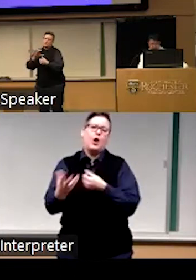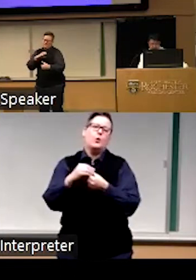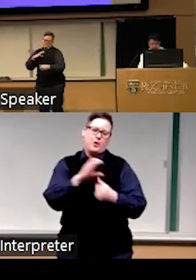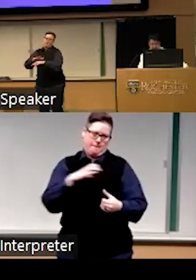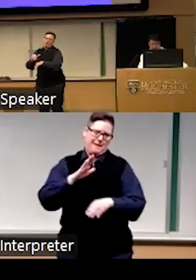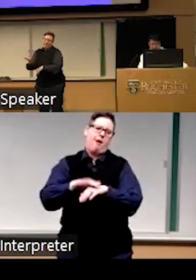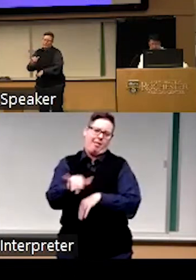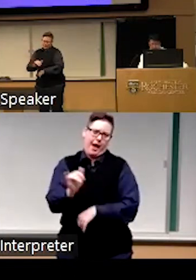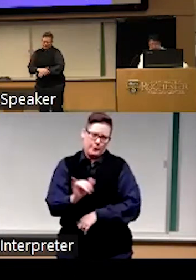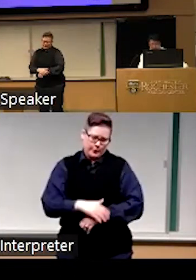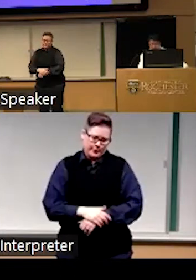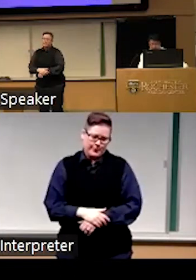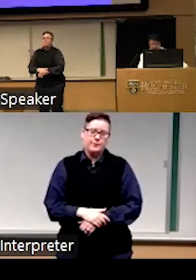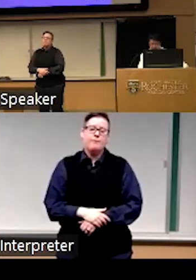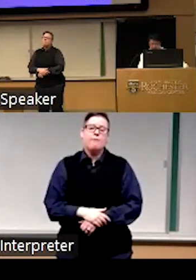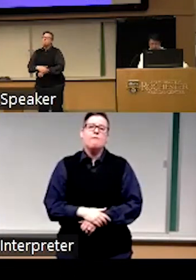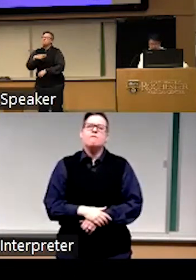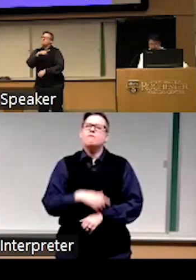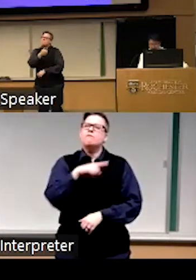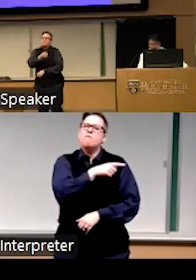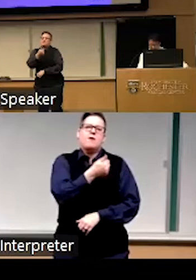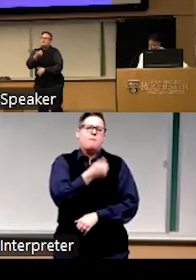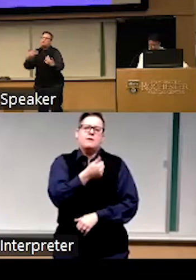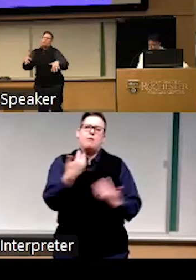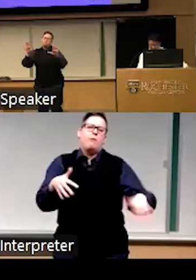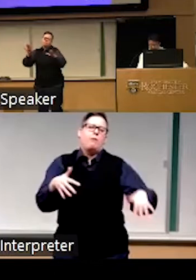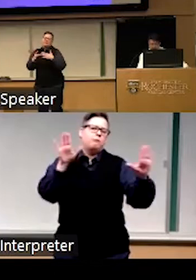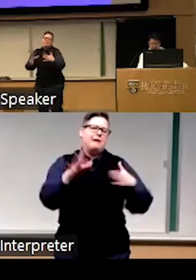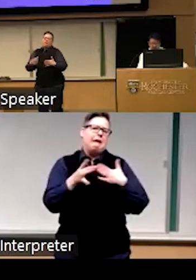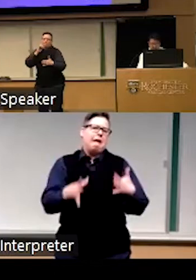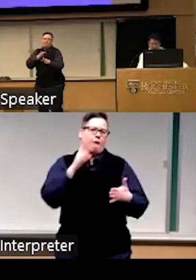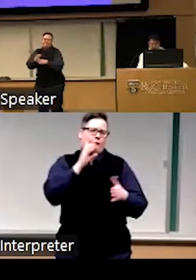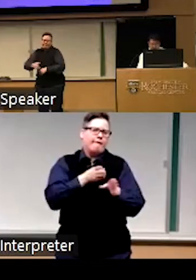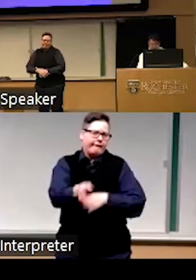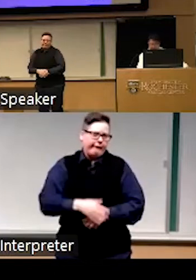Dr McLean Bryant has been a tremendous leader in our field he's a life fellow of the American